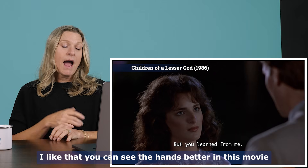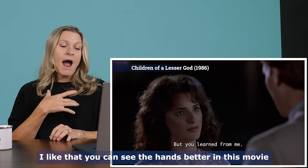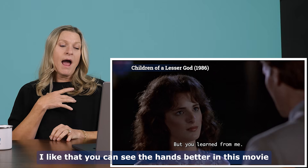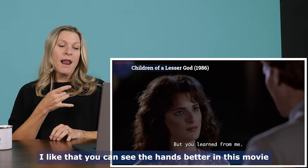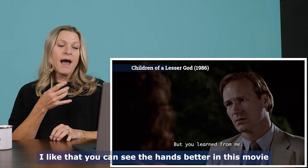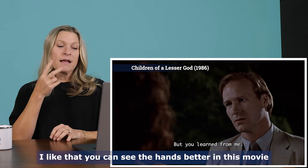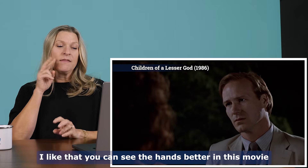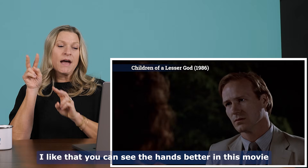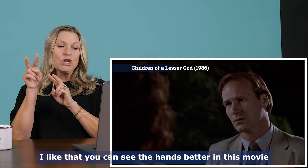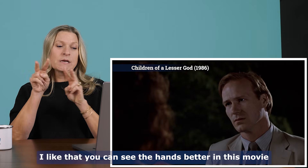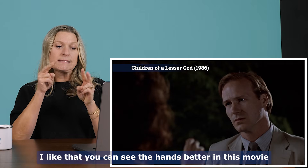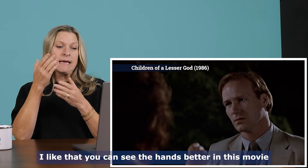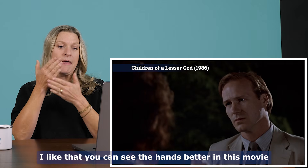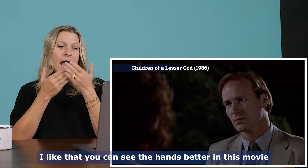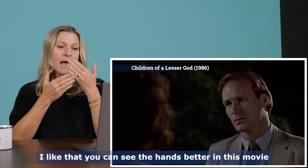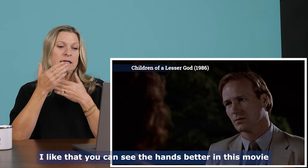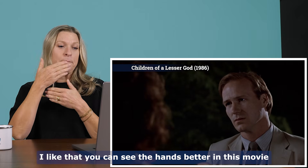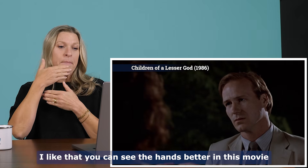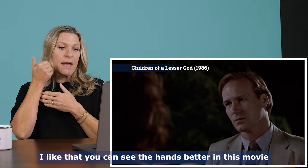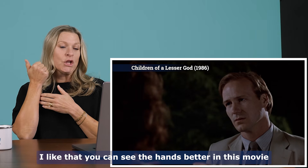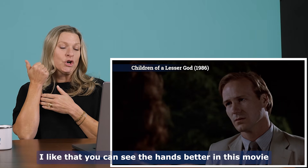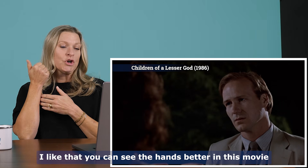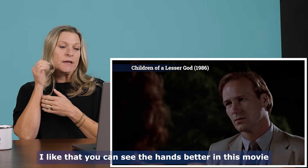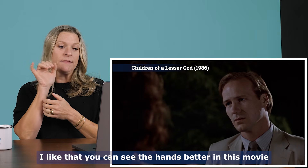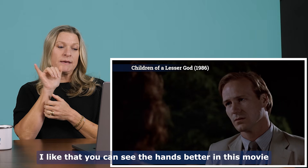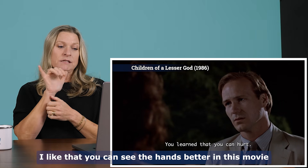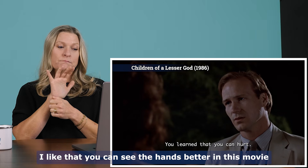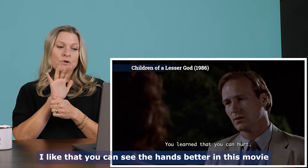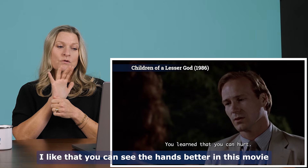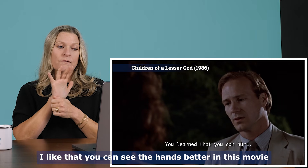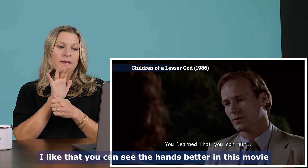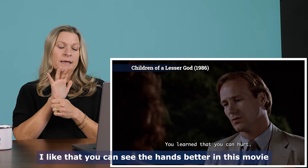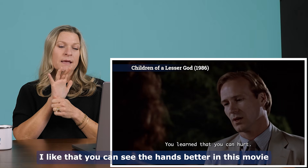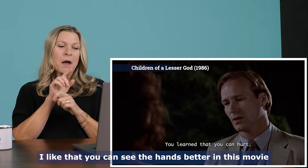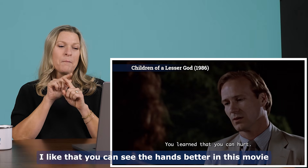I like that you can see the hands better in this movie